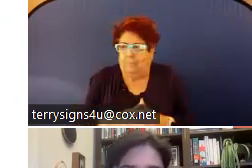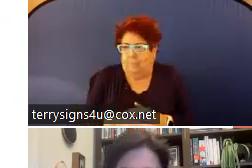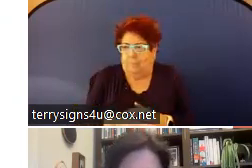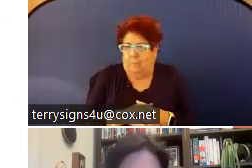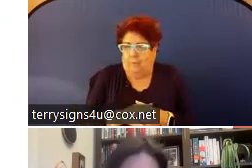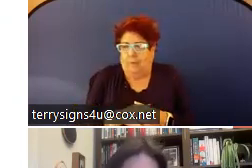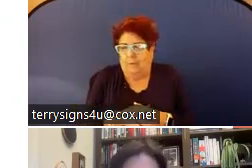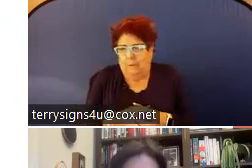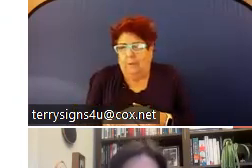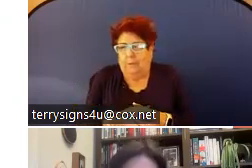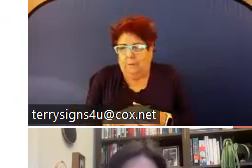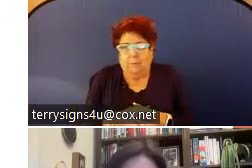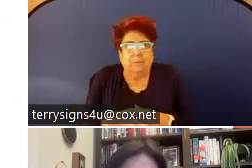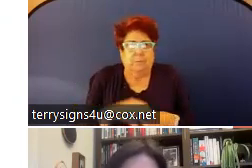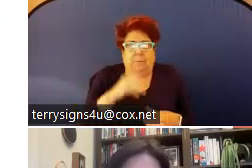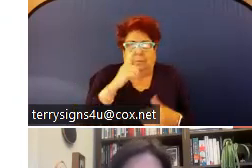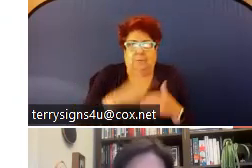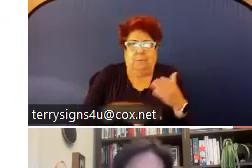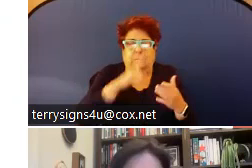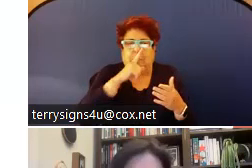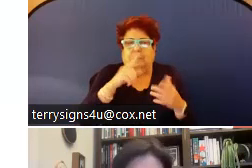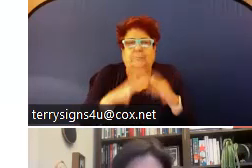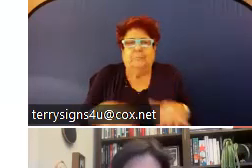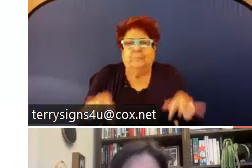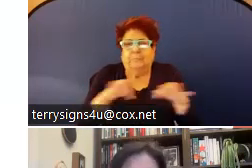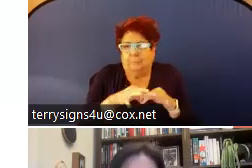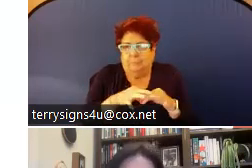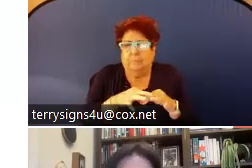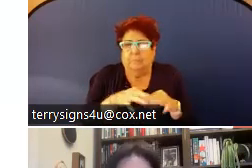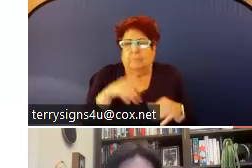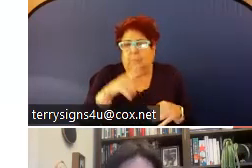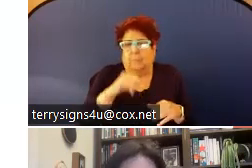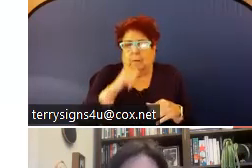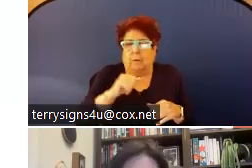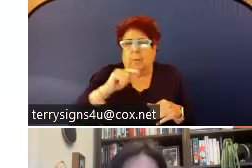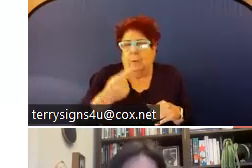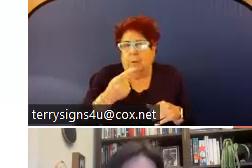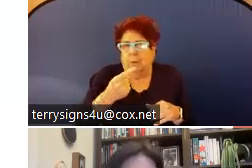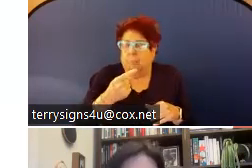really important to this work is it's not just partners for our regular meetings and bringing